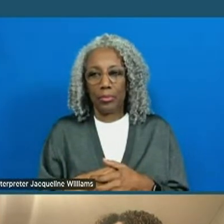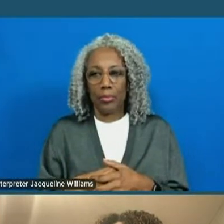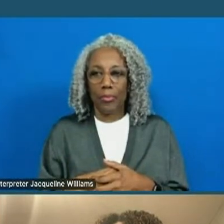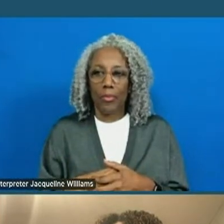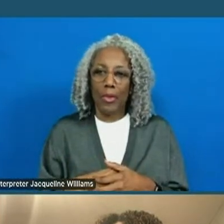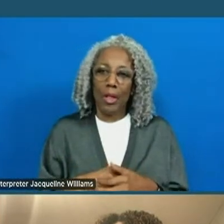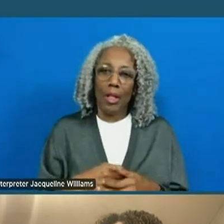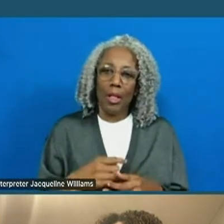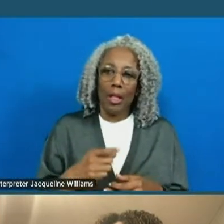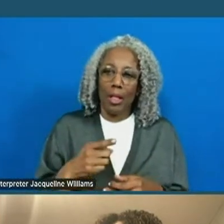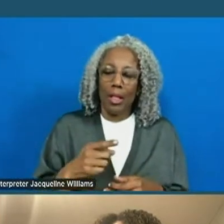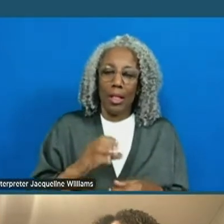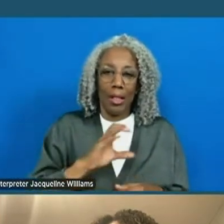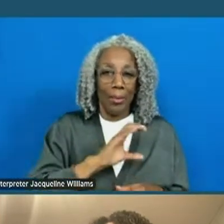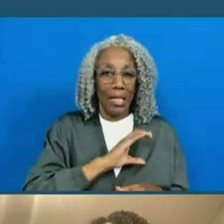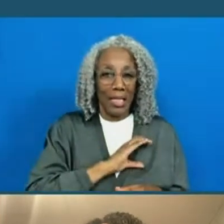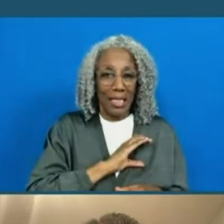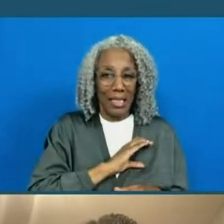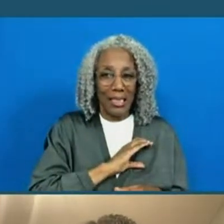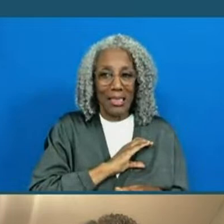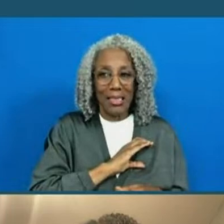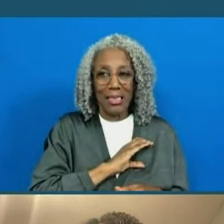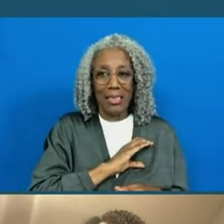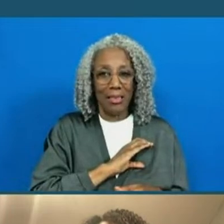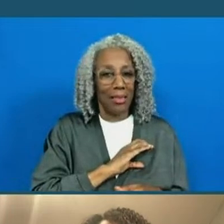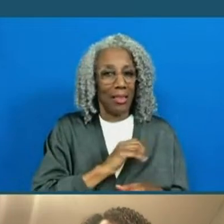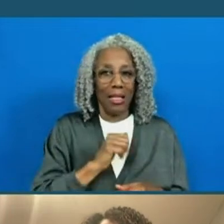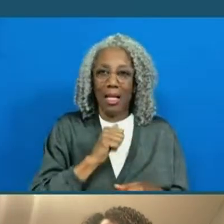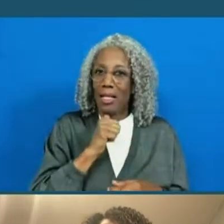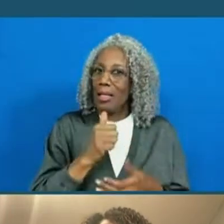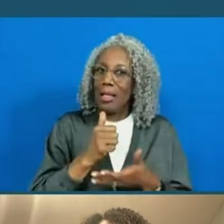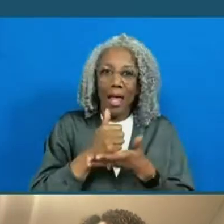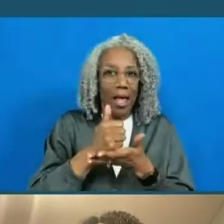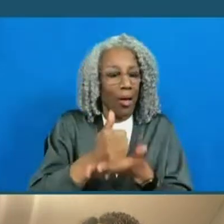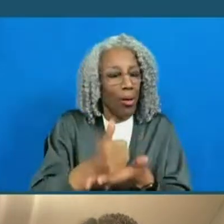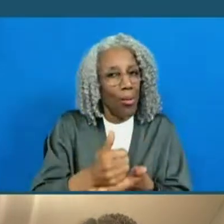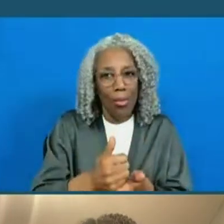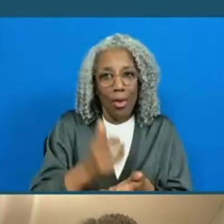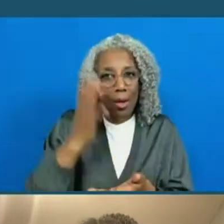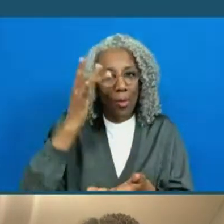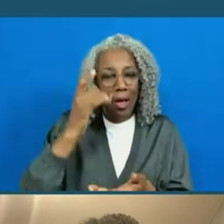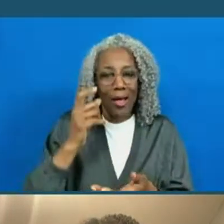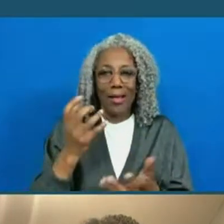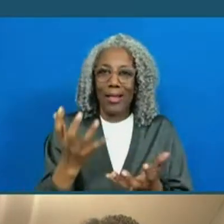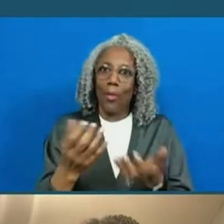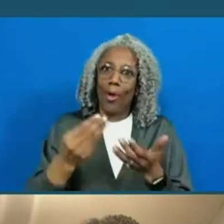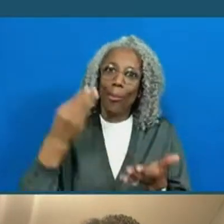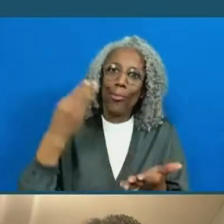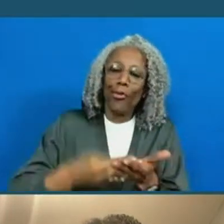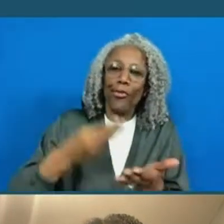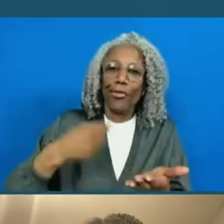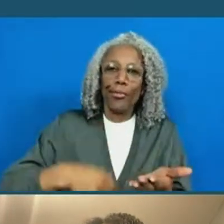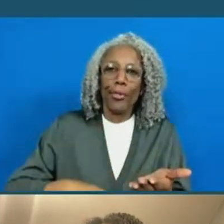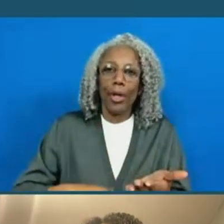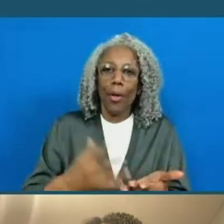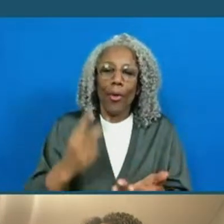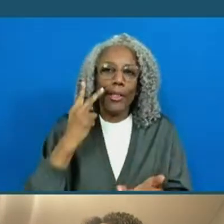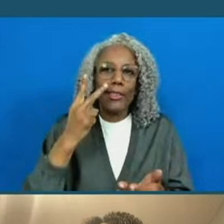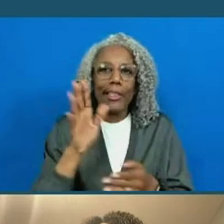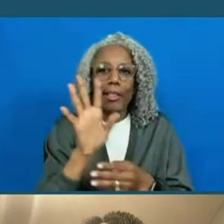will be there. So the police